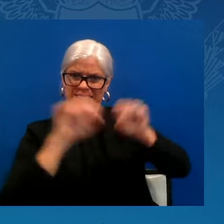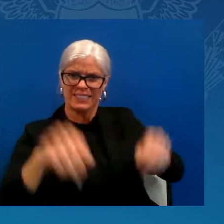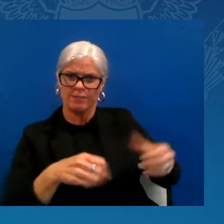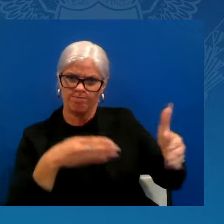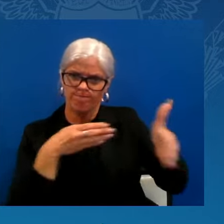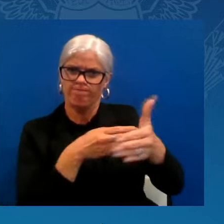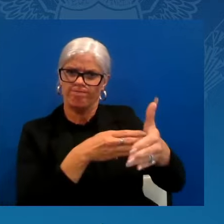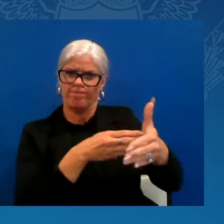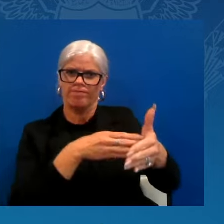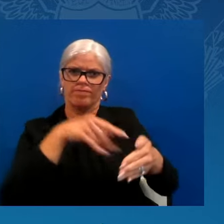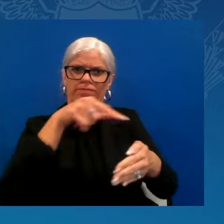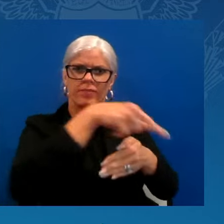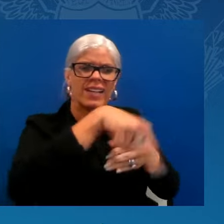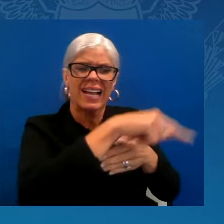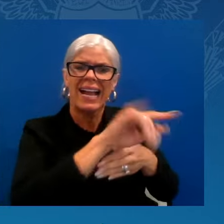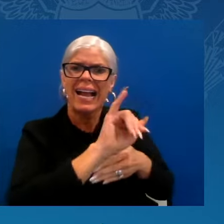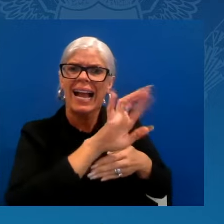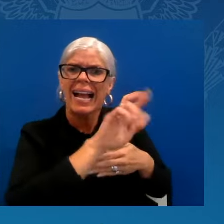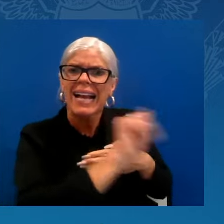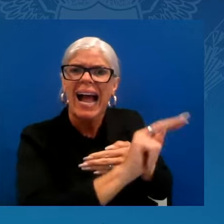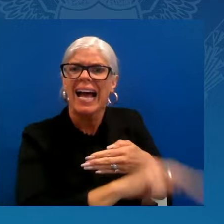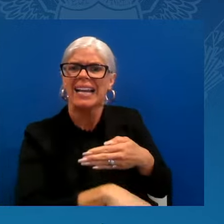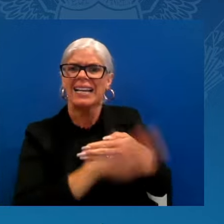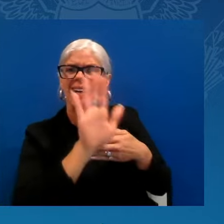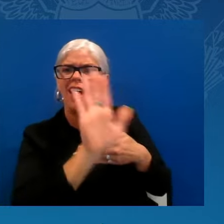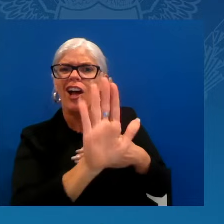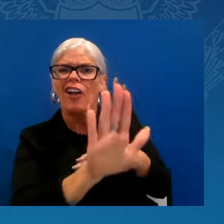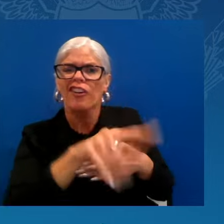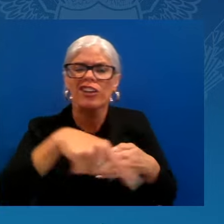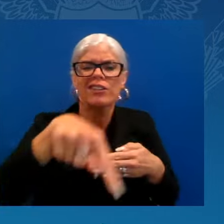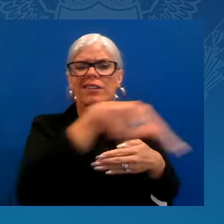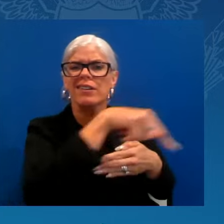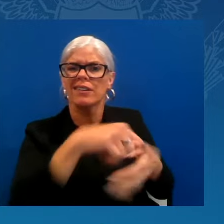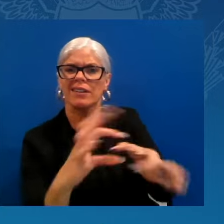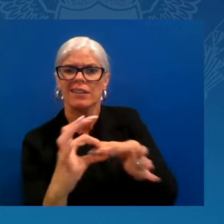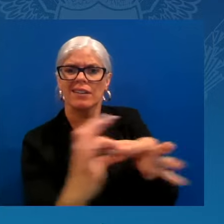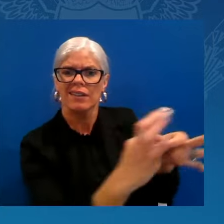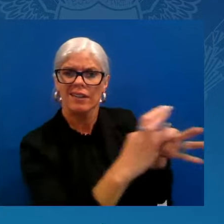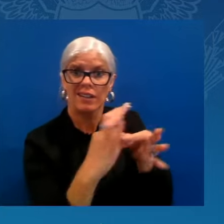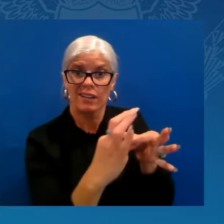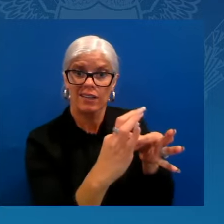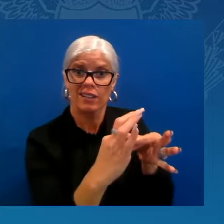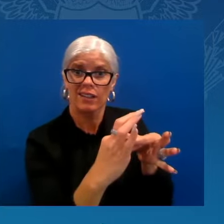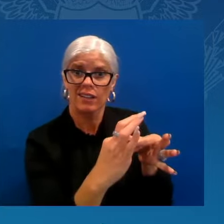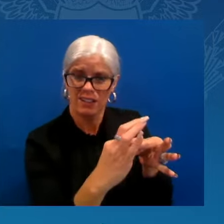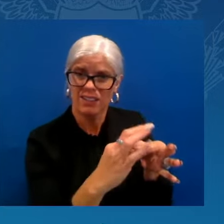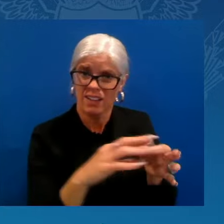and its commitment to Israel's security will remain unwavering.